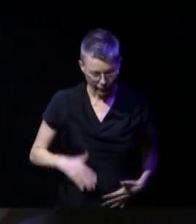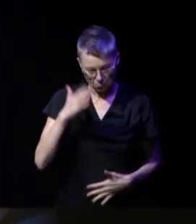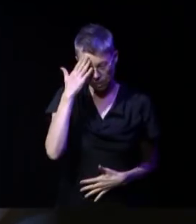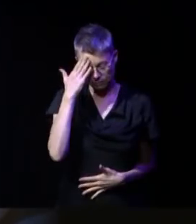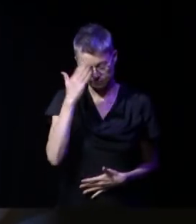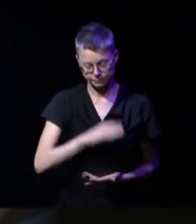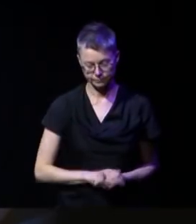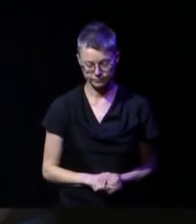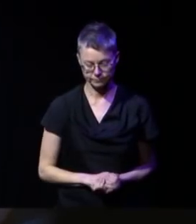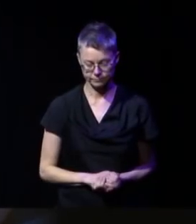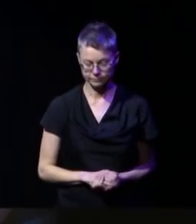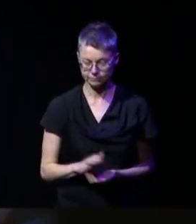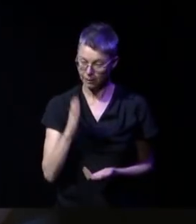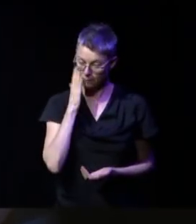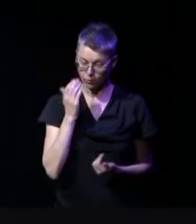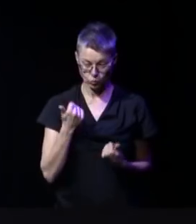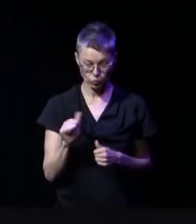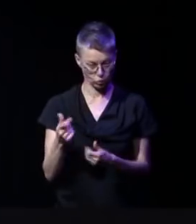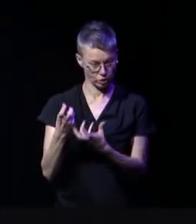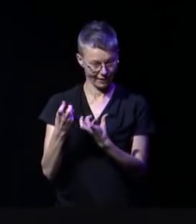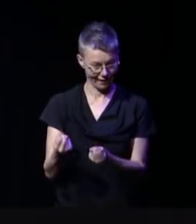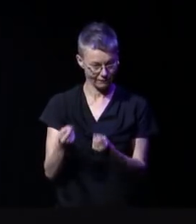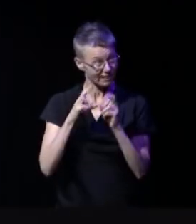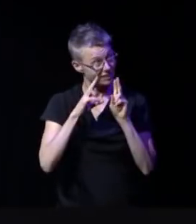She had used the tools at her disposal; nature, colour,